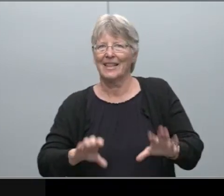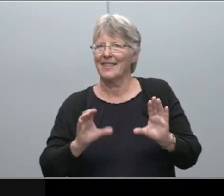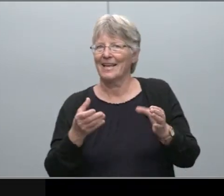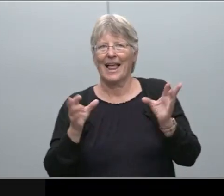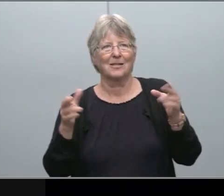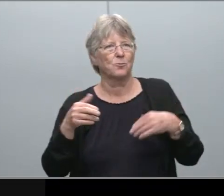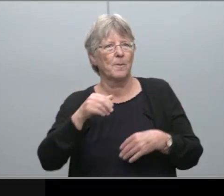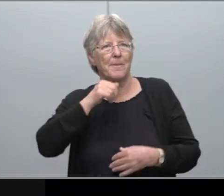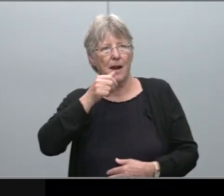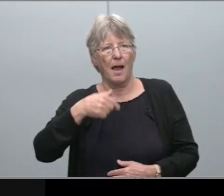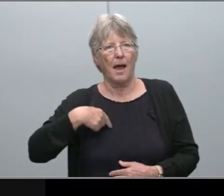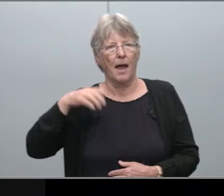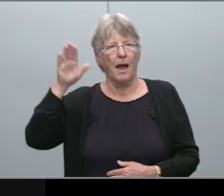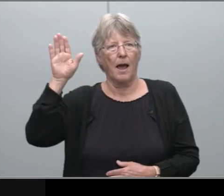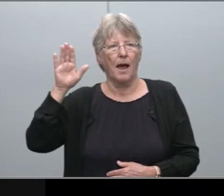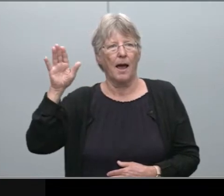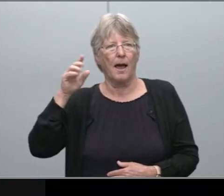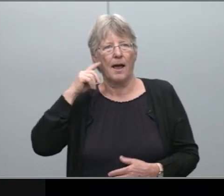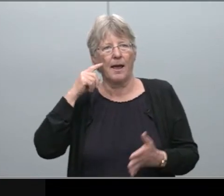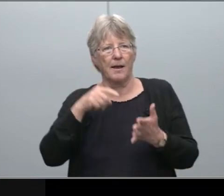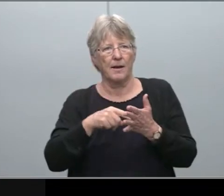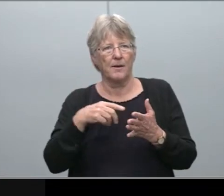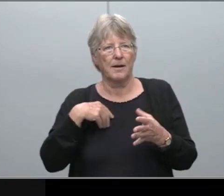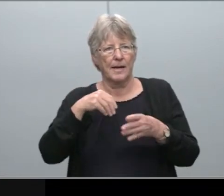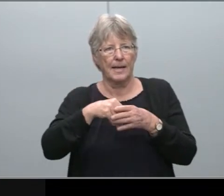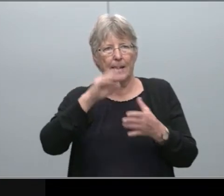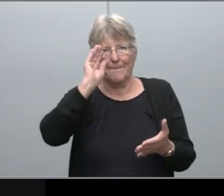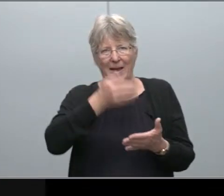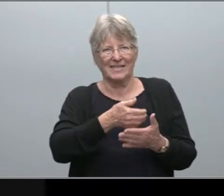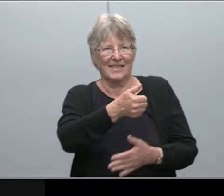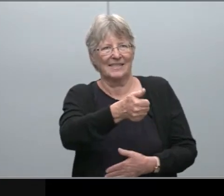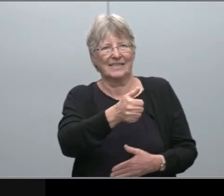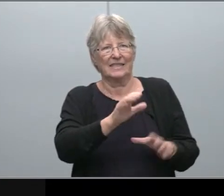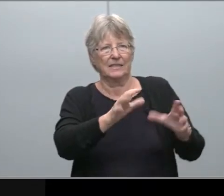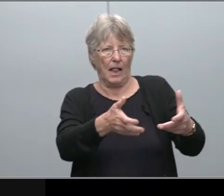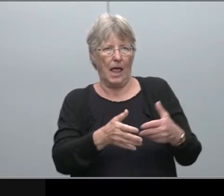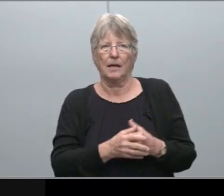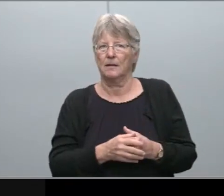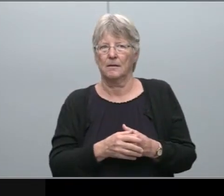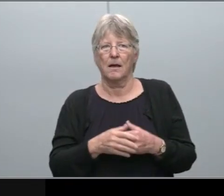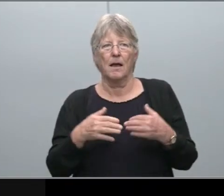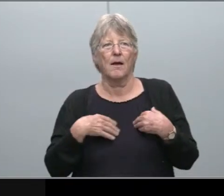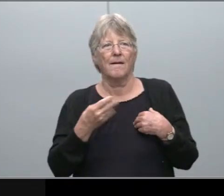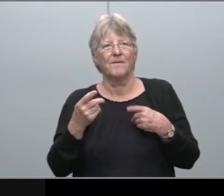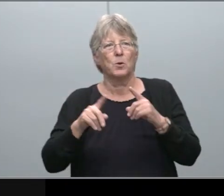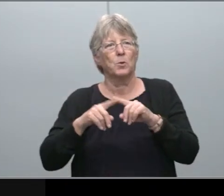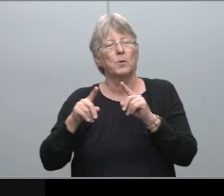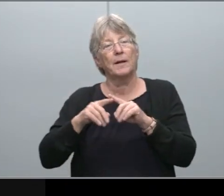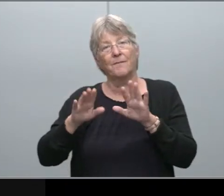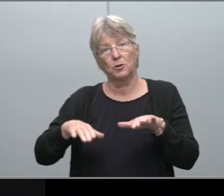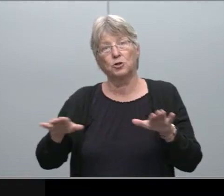with us this evening but also just always providing us with feedback. We placed all of the links that are relevant